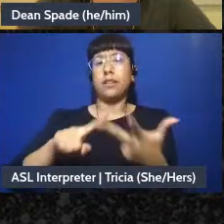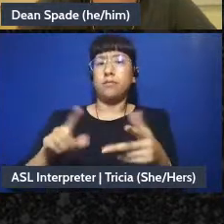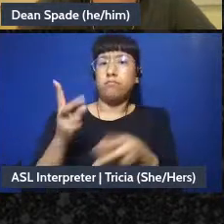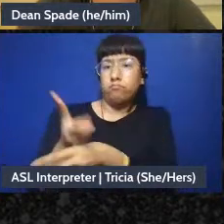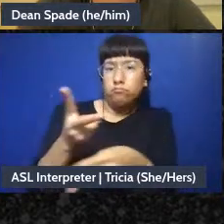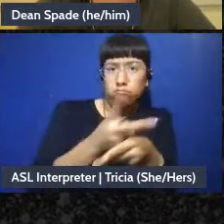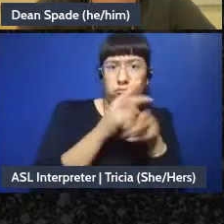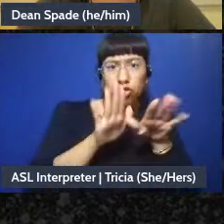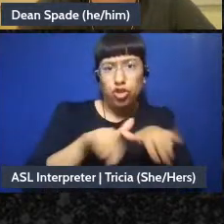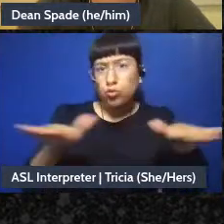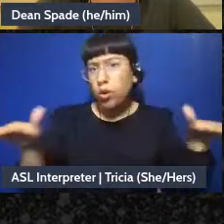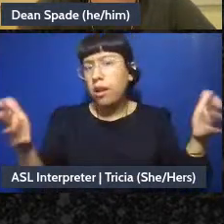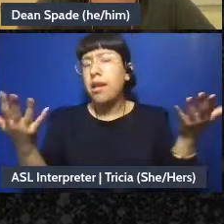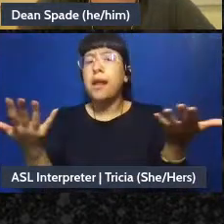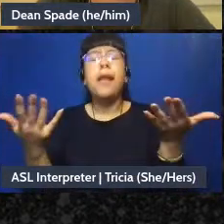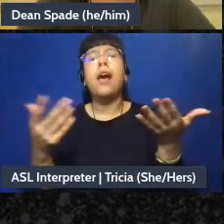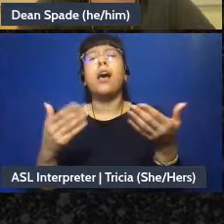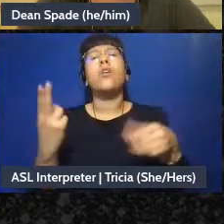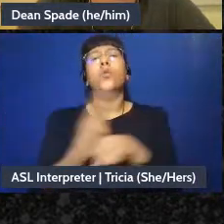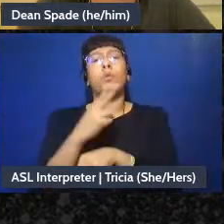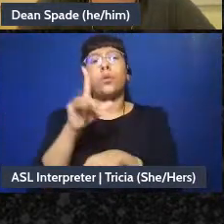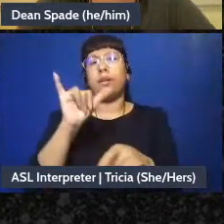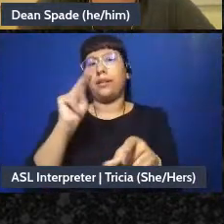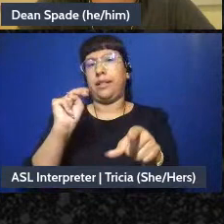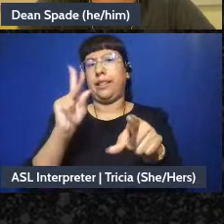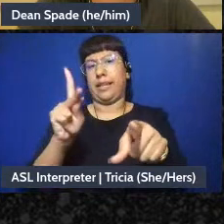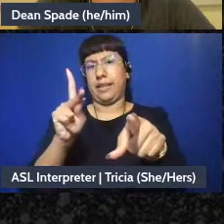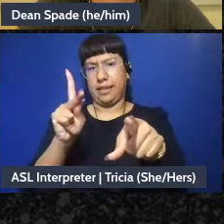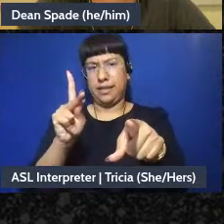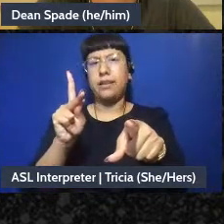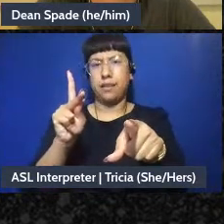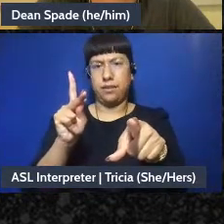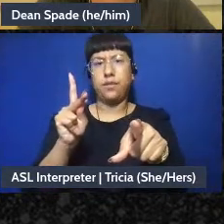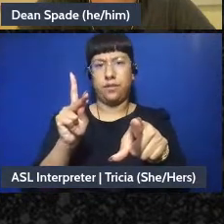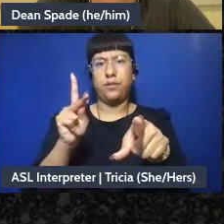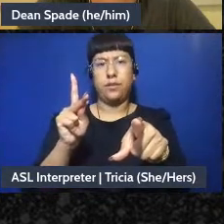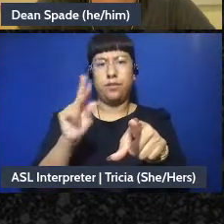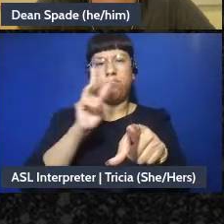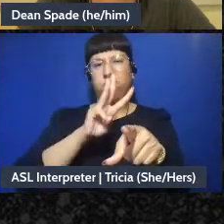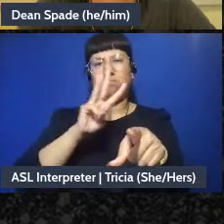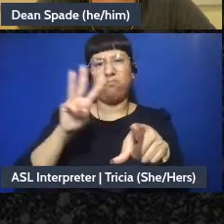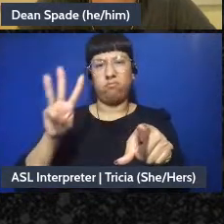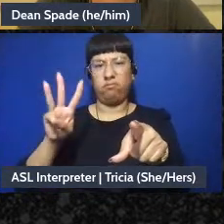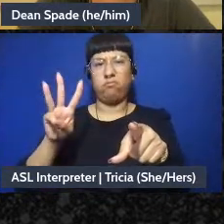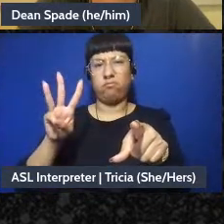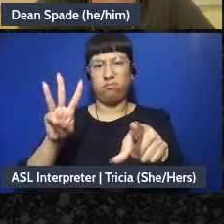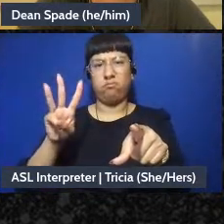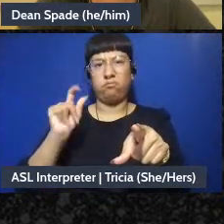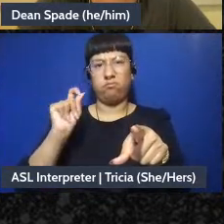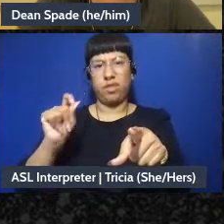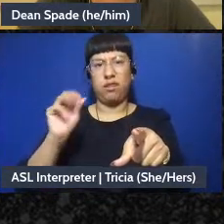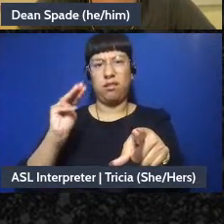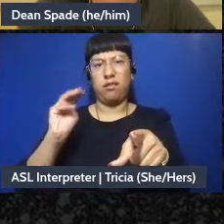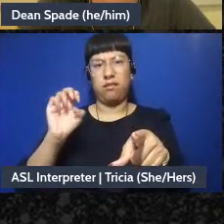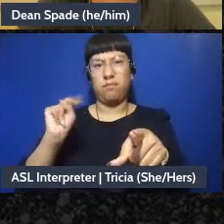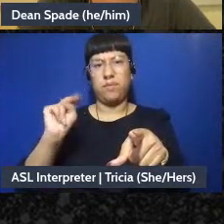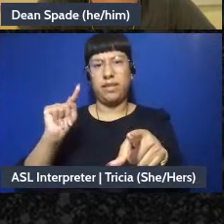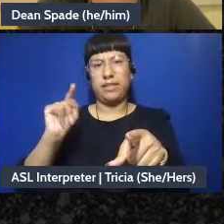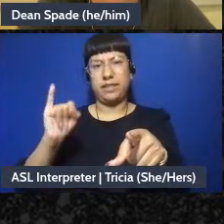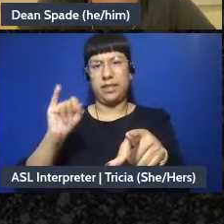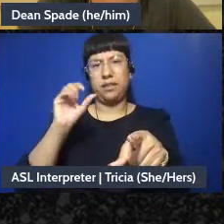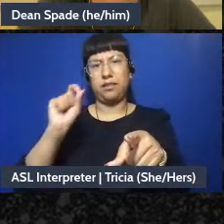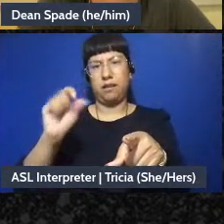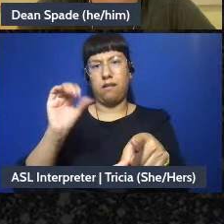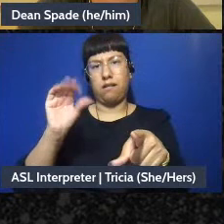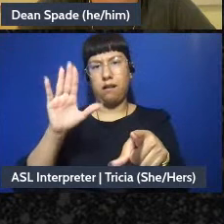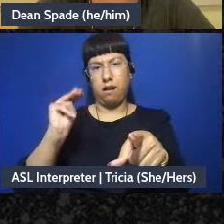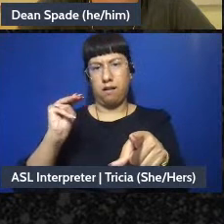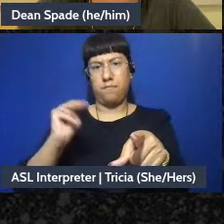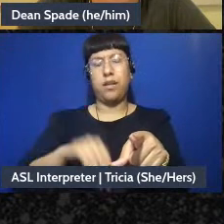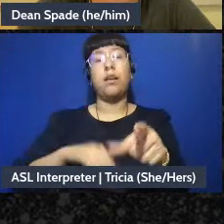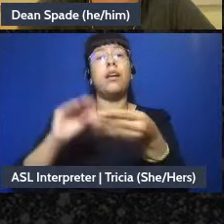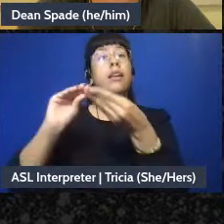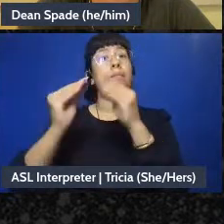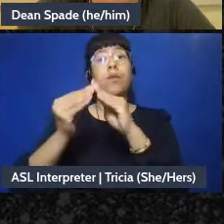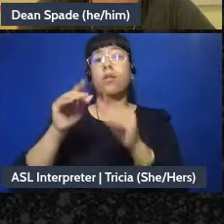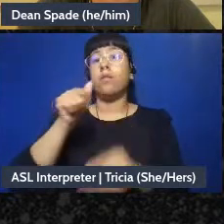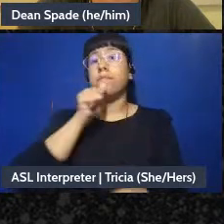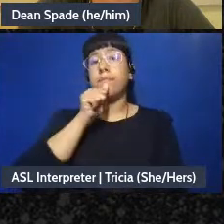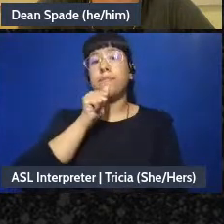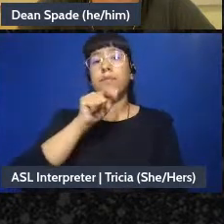so people can go ahead and use the link and, um, that I-uh the code that's on this slide 1698-4092